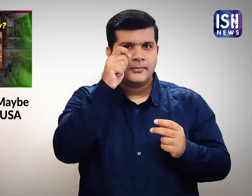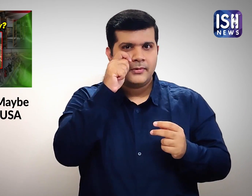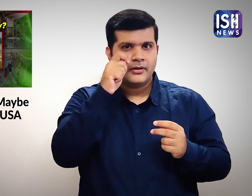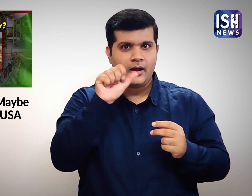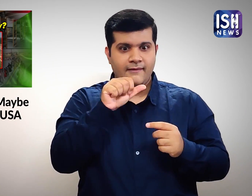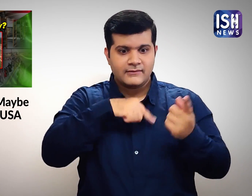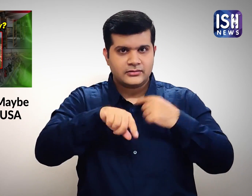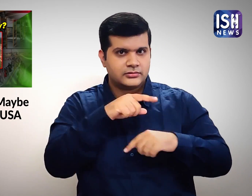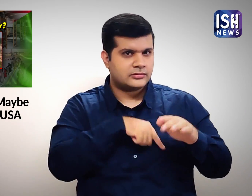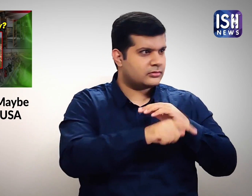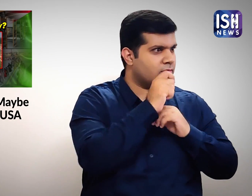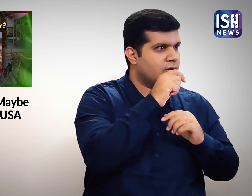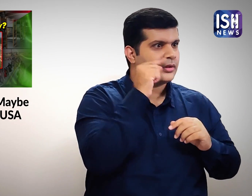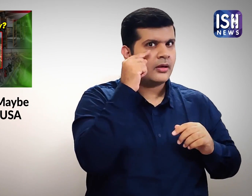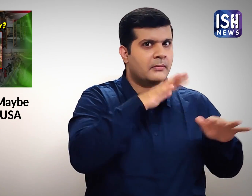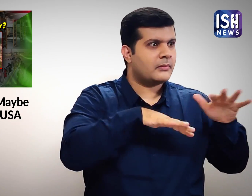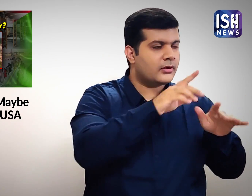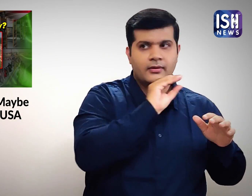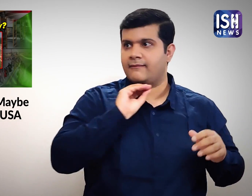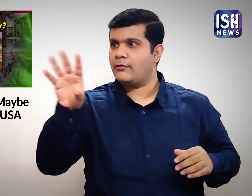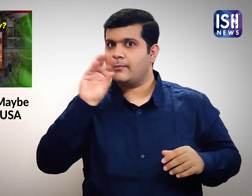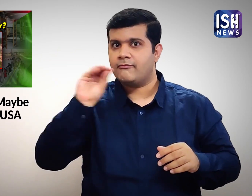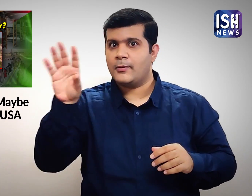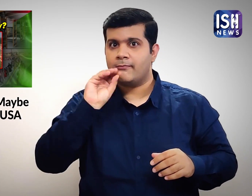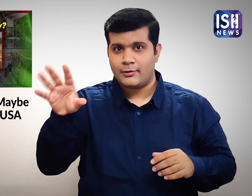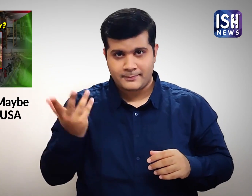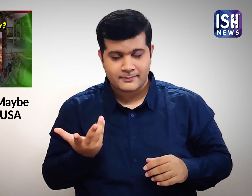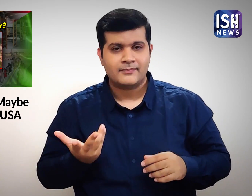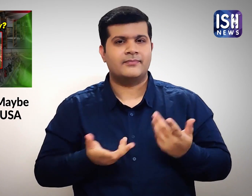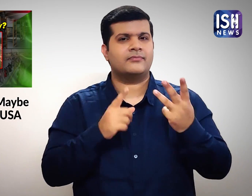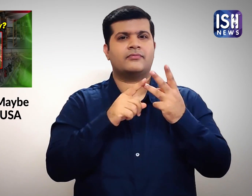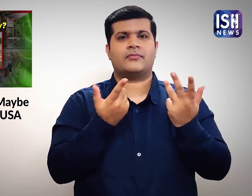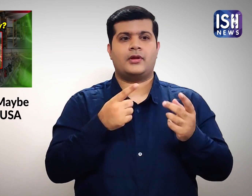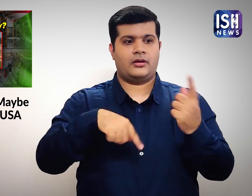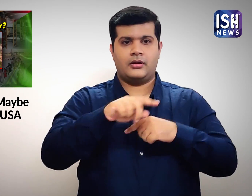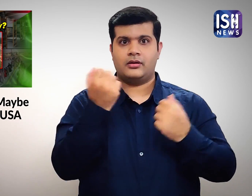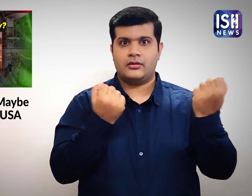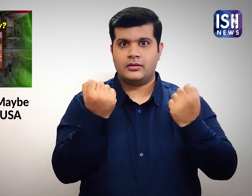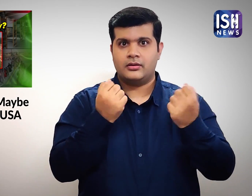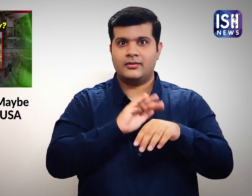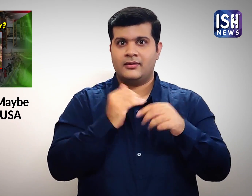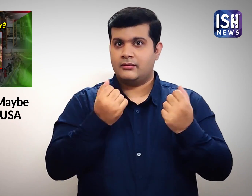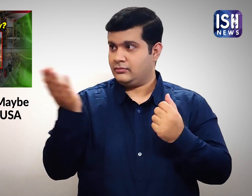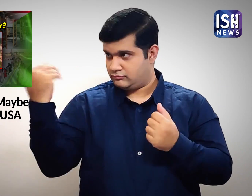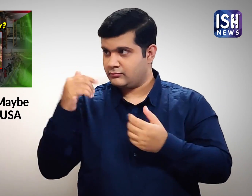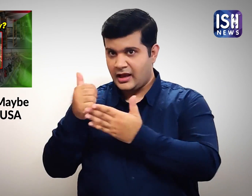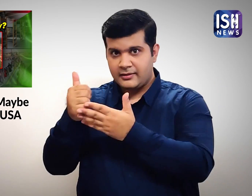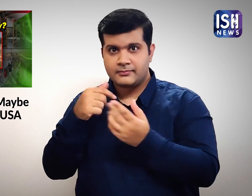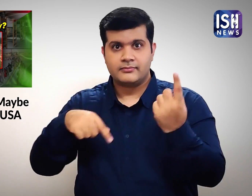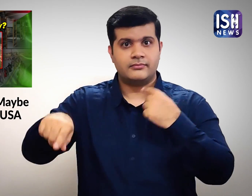informants who conveyed information about the Taliban, drivers